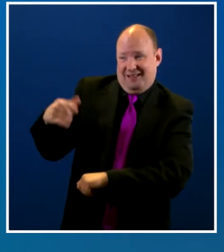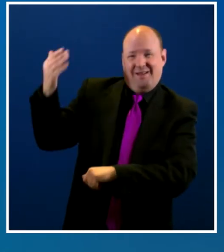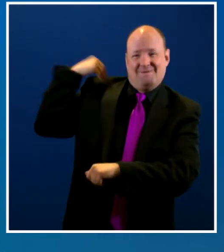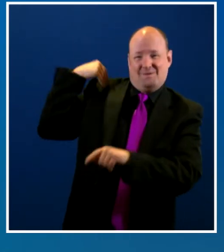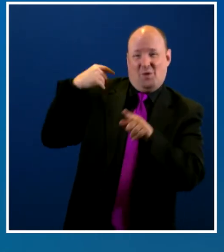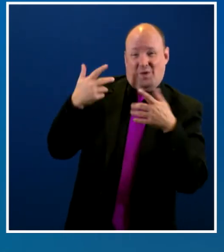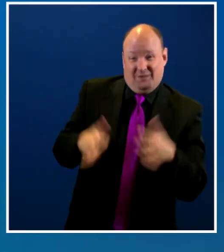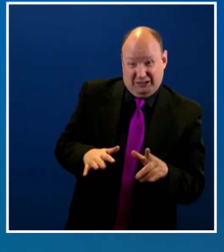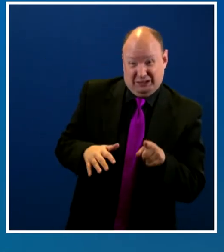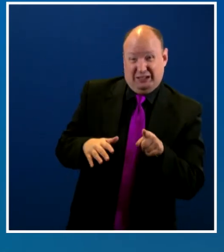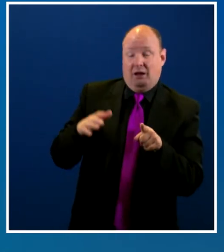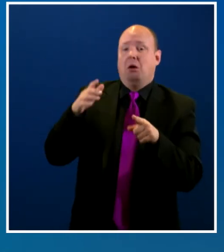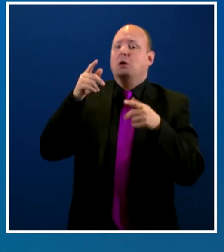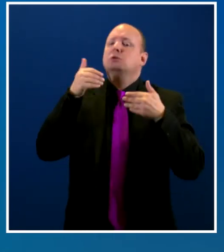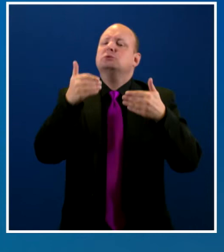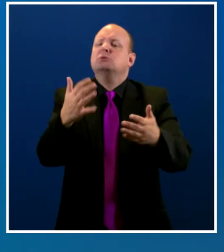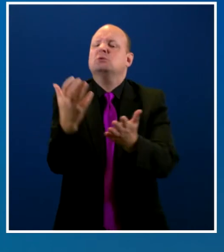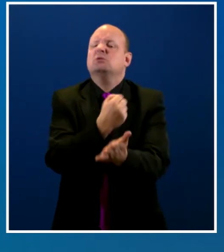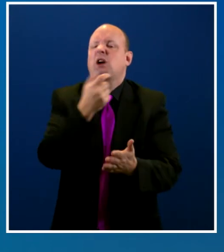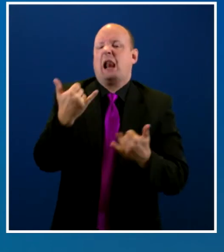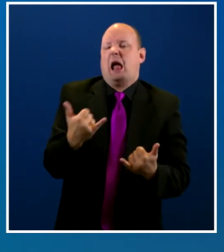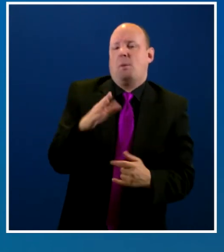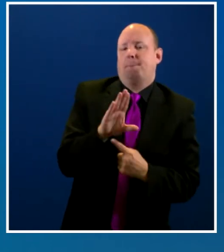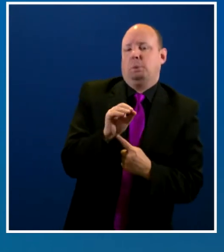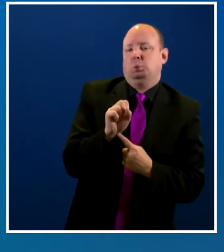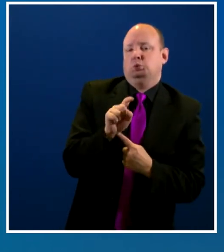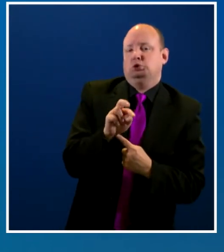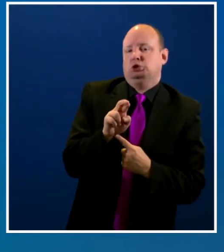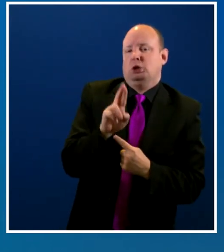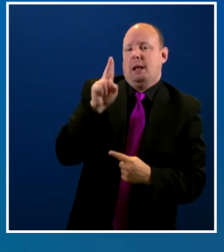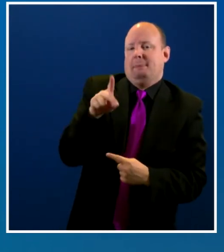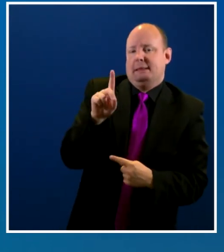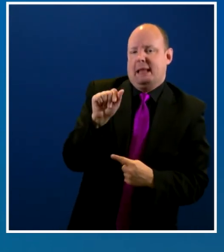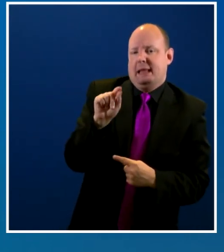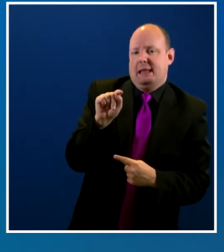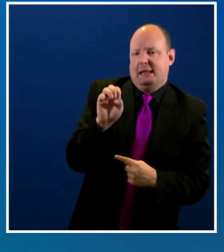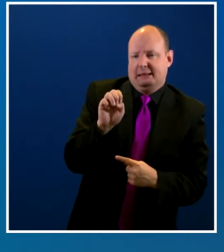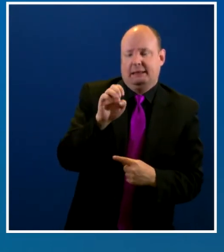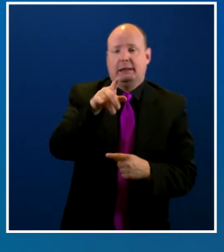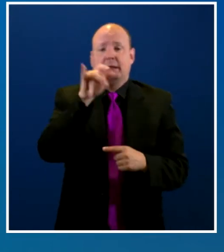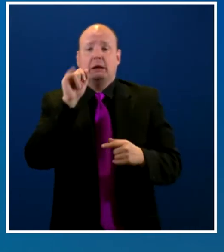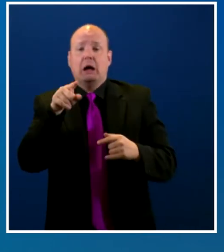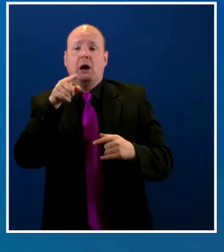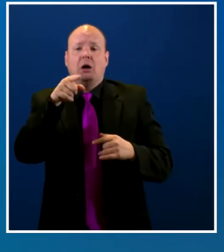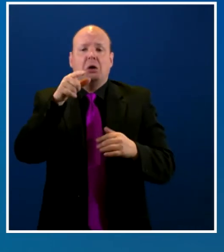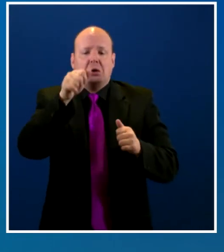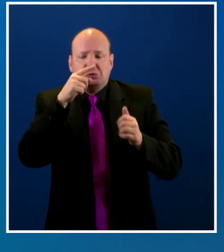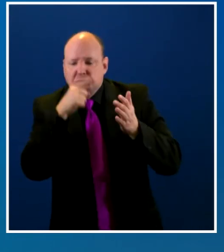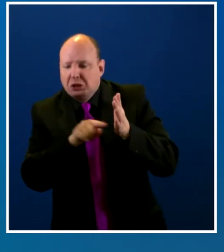To find out if you're due for a booster dose, visit Washington State Public Health website.